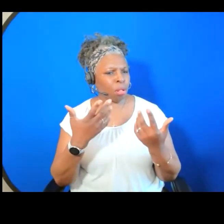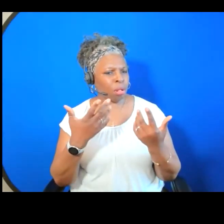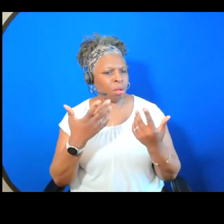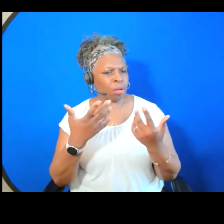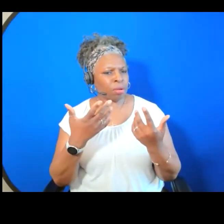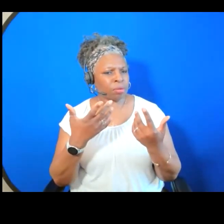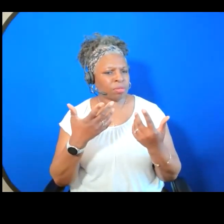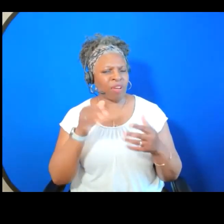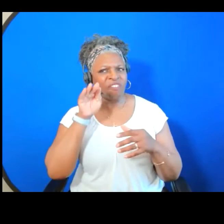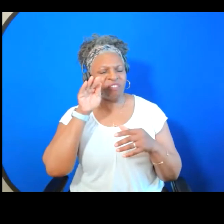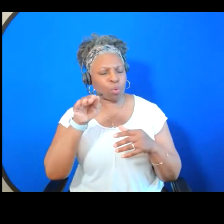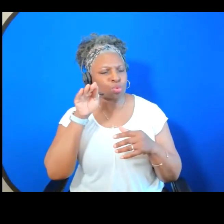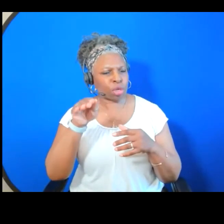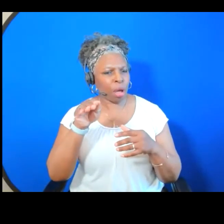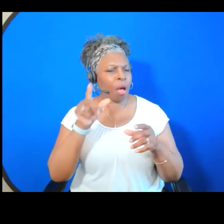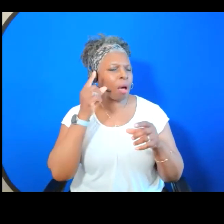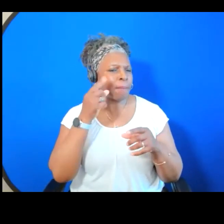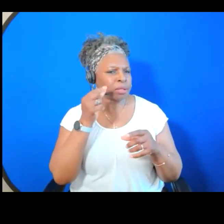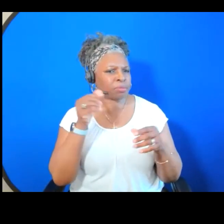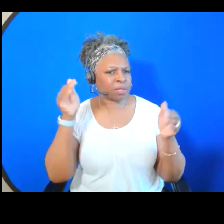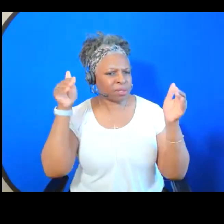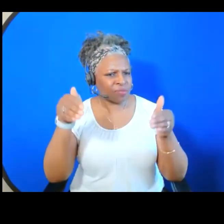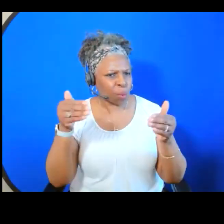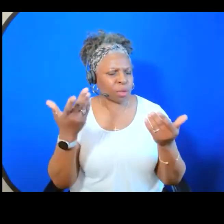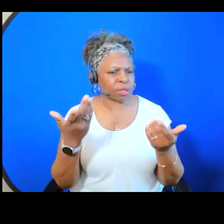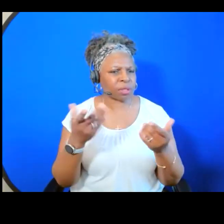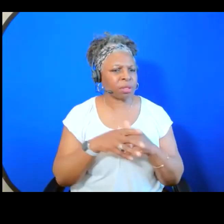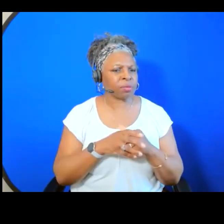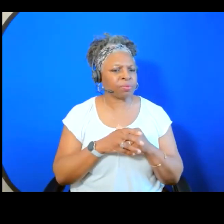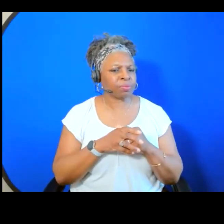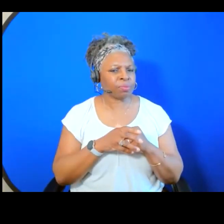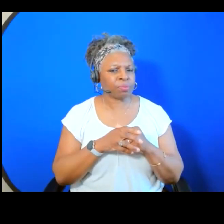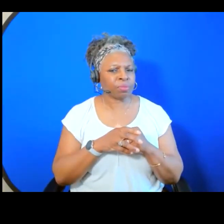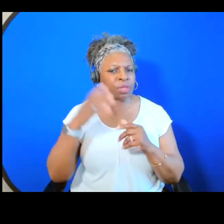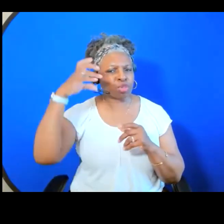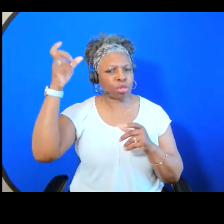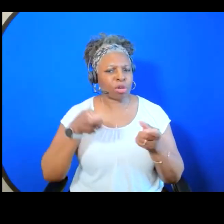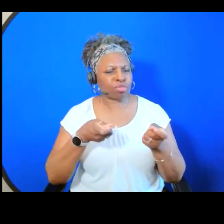new forms of collaborative democracy, and the temporary dismantle of hierarchies.